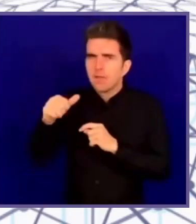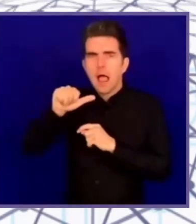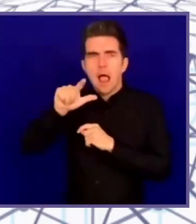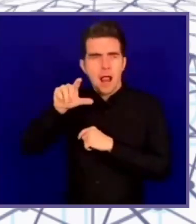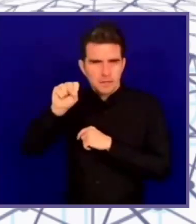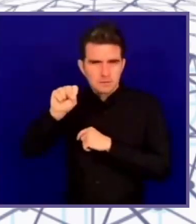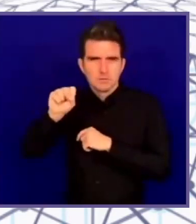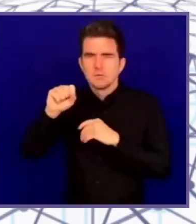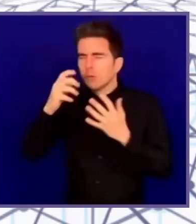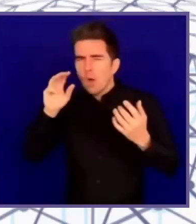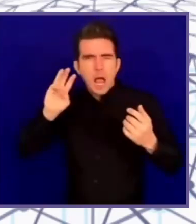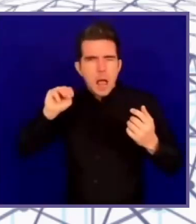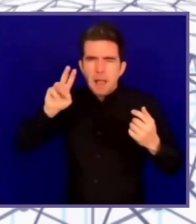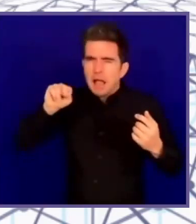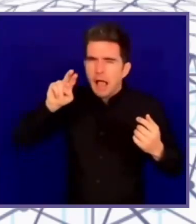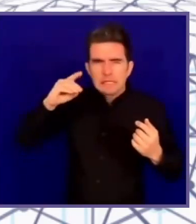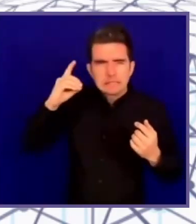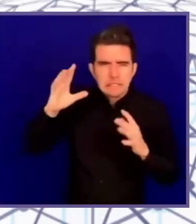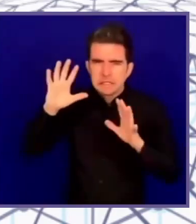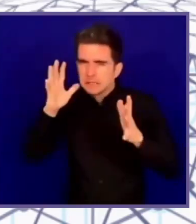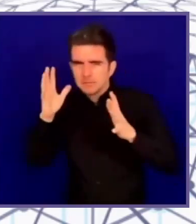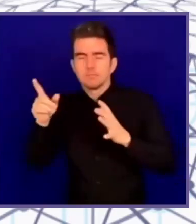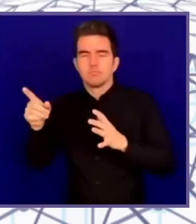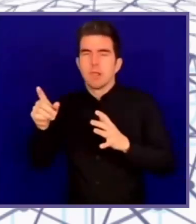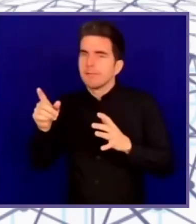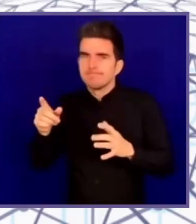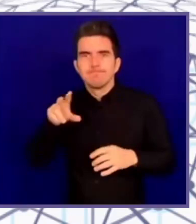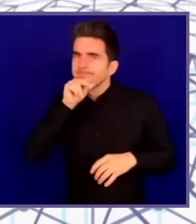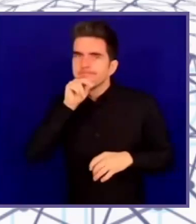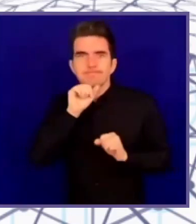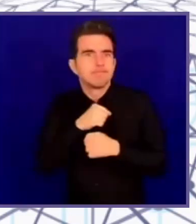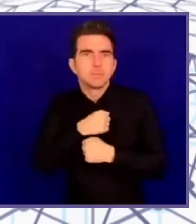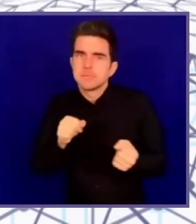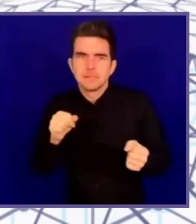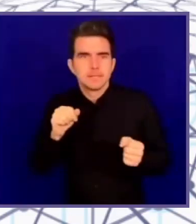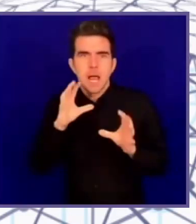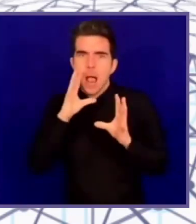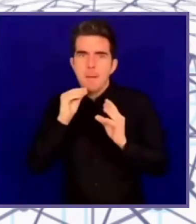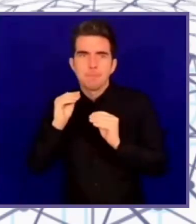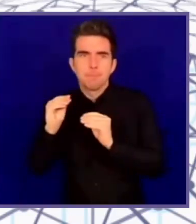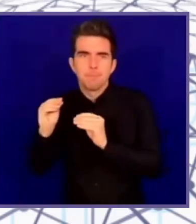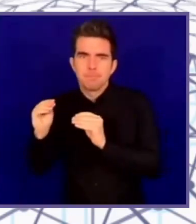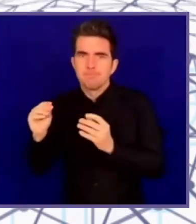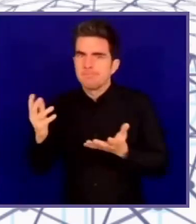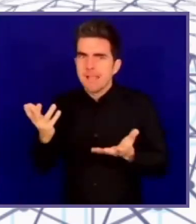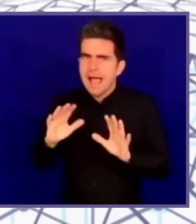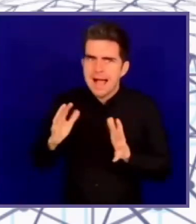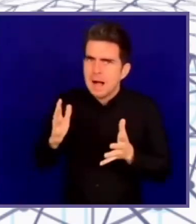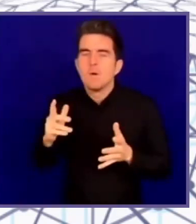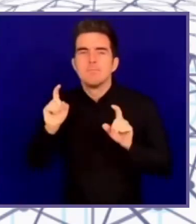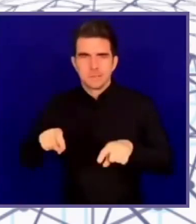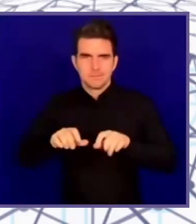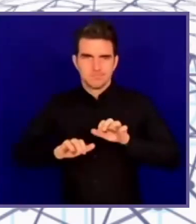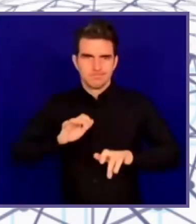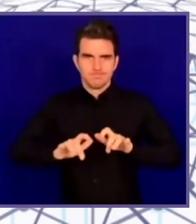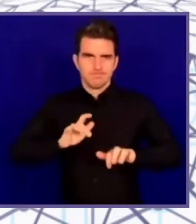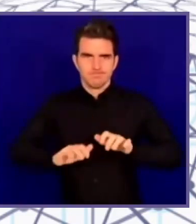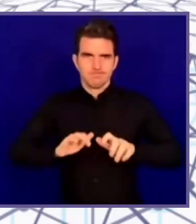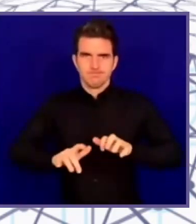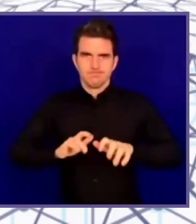although it's the best technology at the time, people would then rapidly lose the ability to use their fingers. And I saw this person losing the ability to use a one communication aid they had